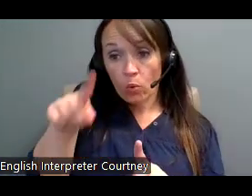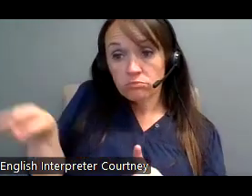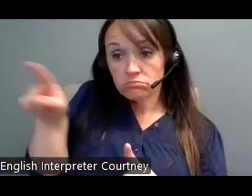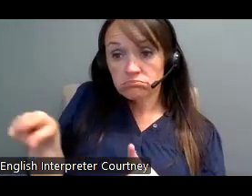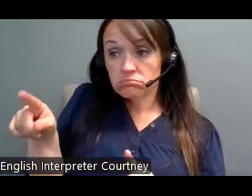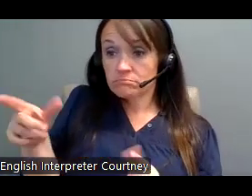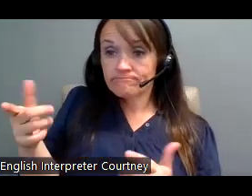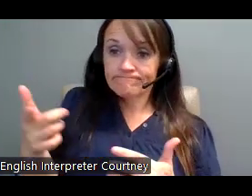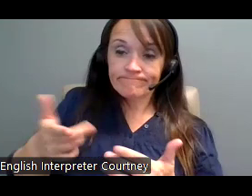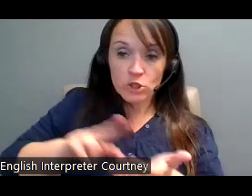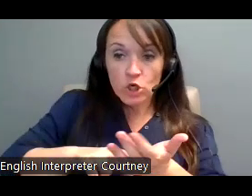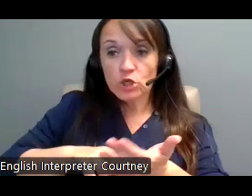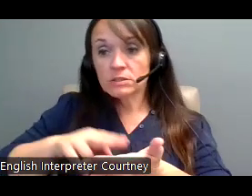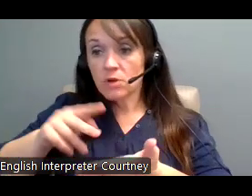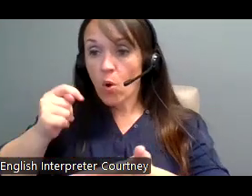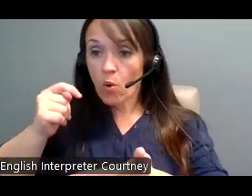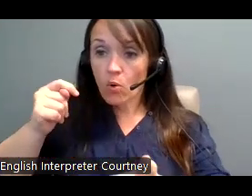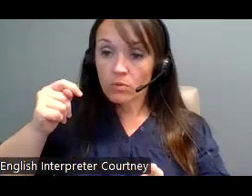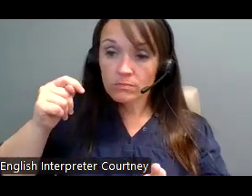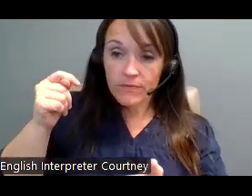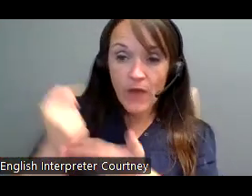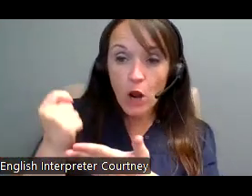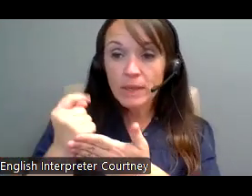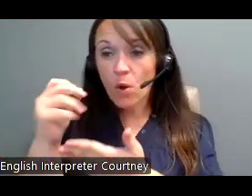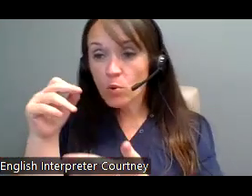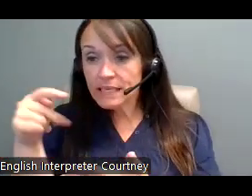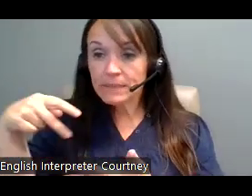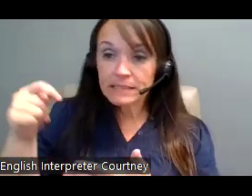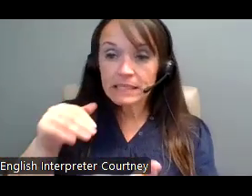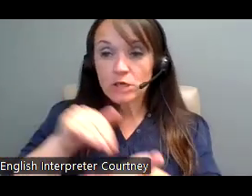standards. And then most importantly, make sure that the clients are satisfied with all